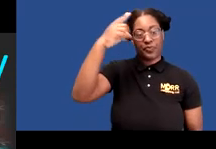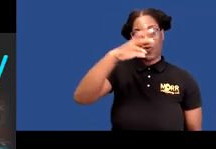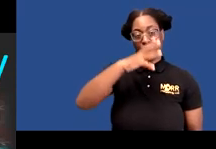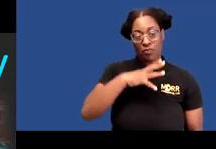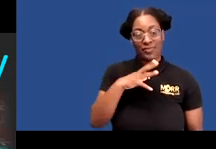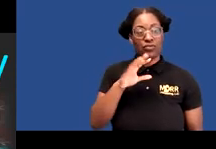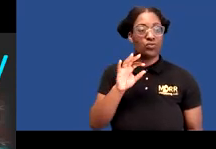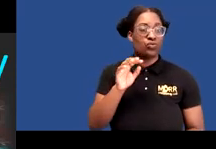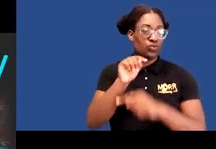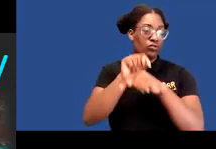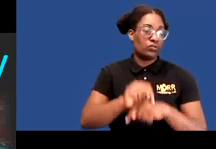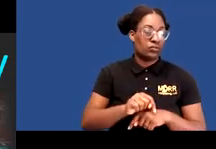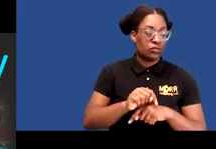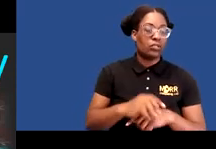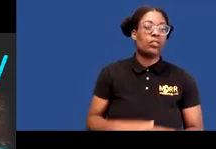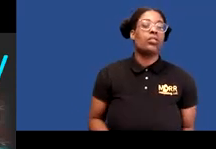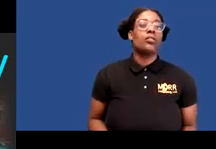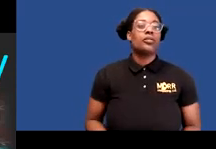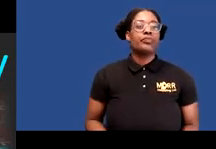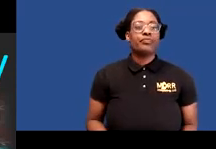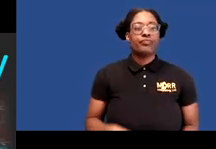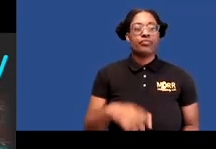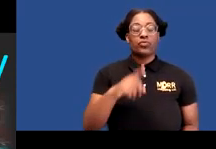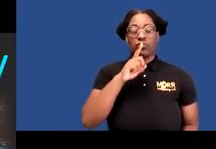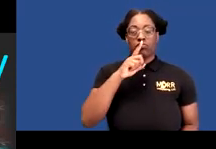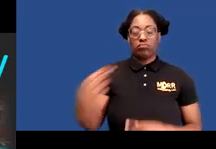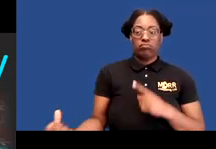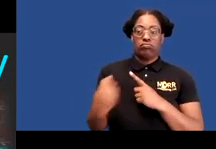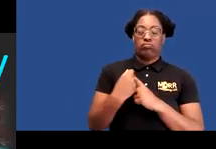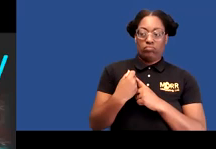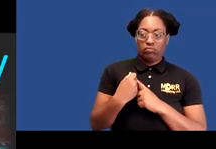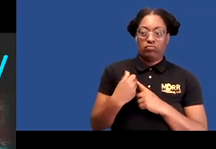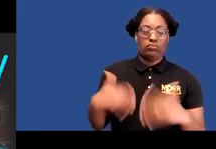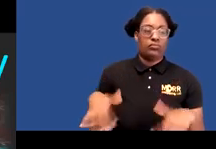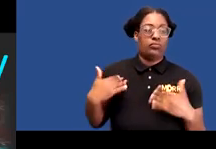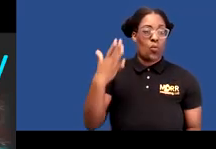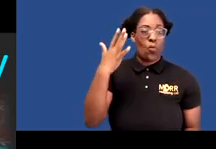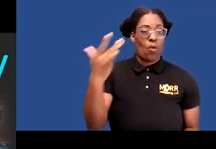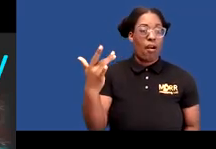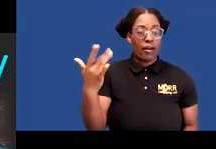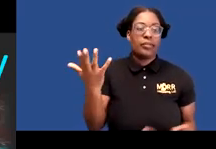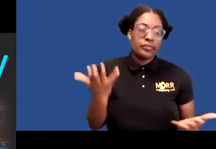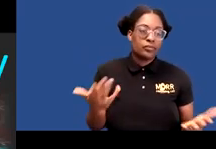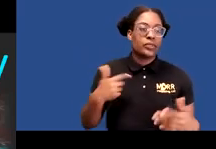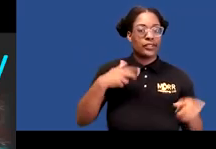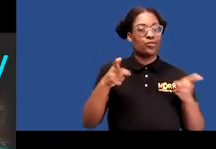It's one that appeals strongly for me because in addition to directing a writing and speaking center,